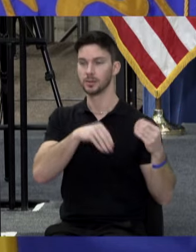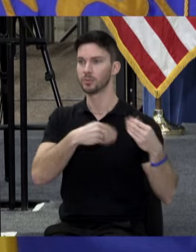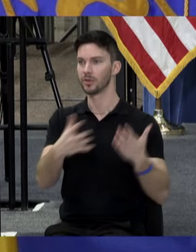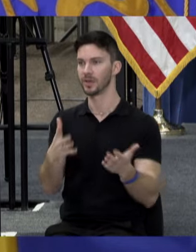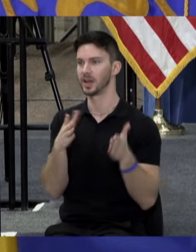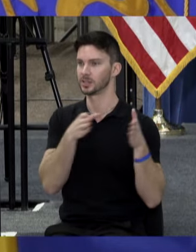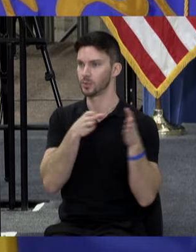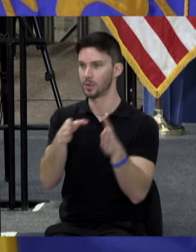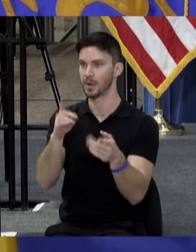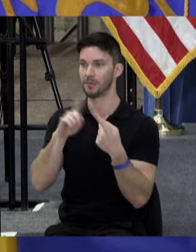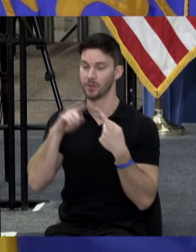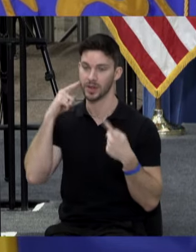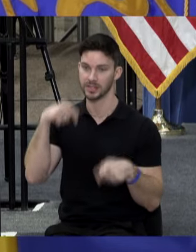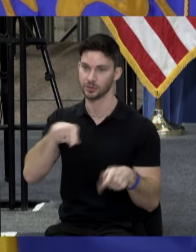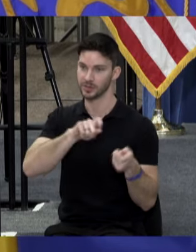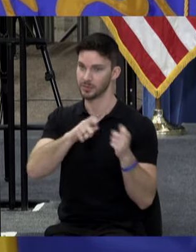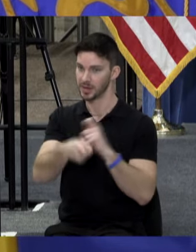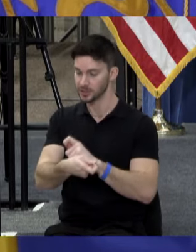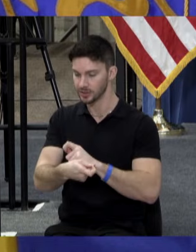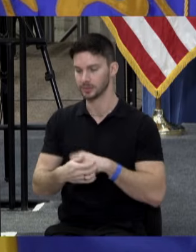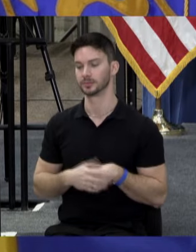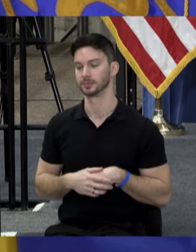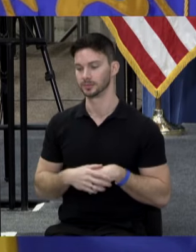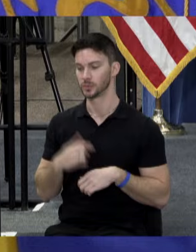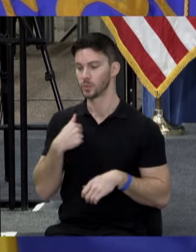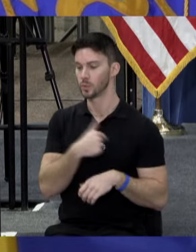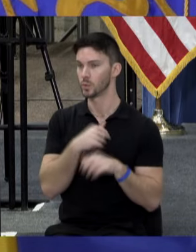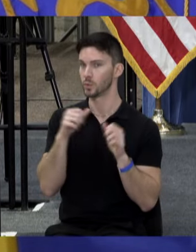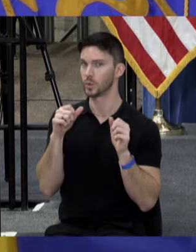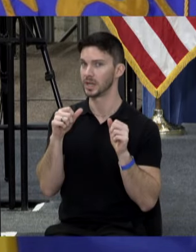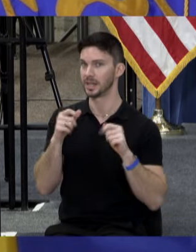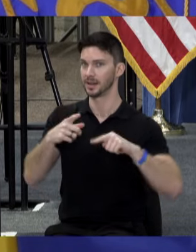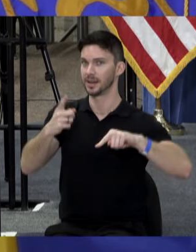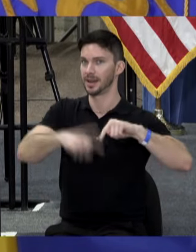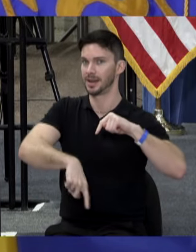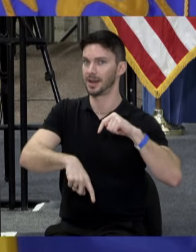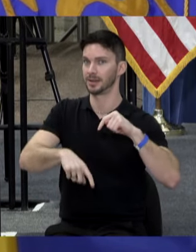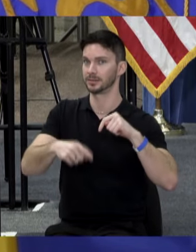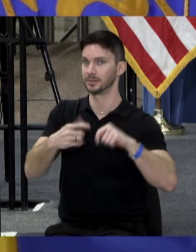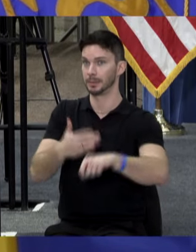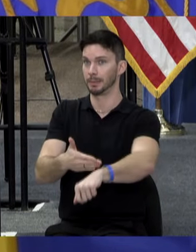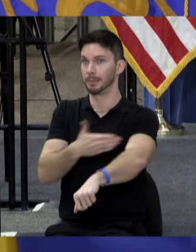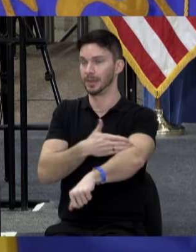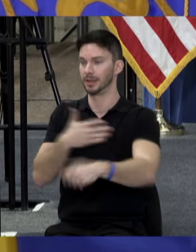recognizes a simple truth. We can build -- we cannot build a healthier America without standing